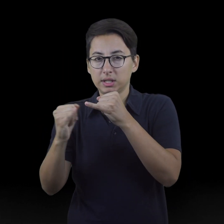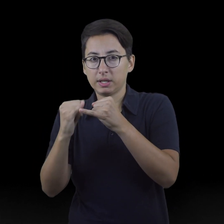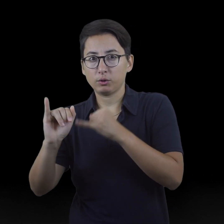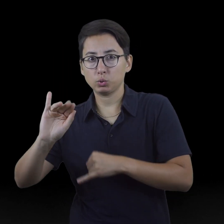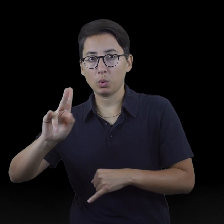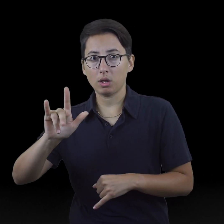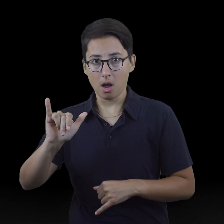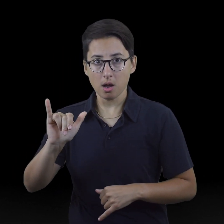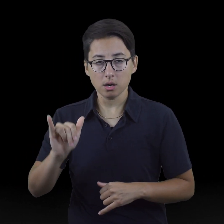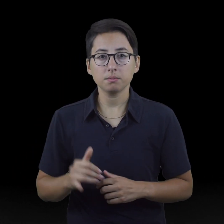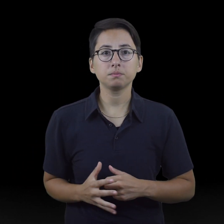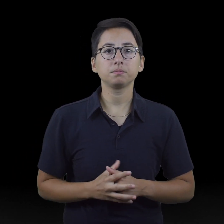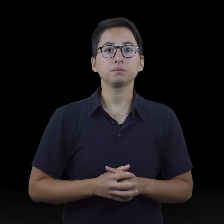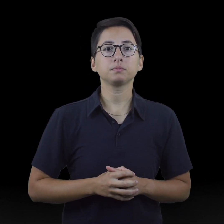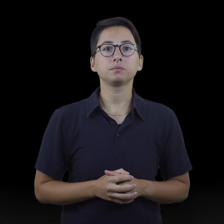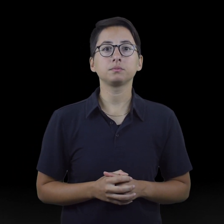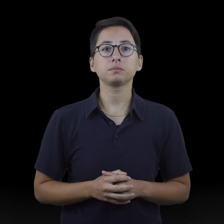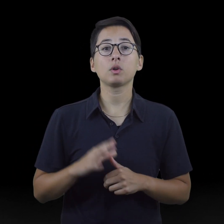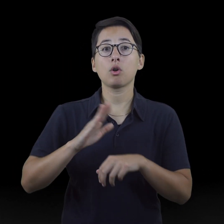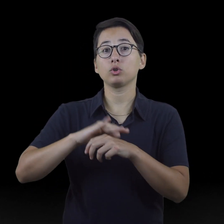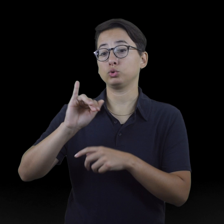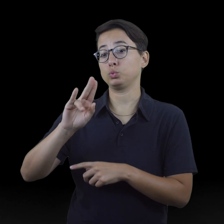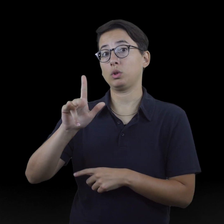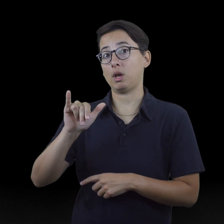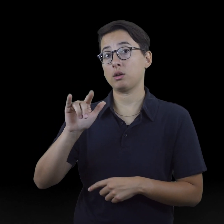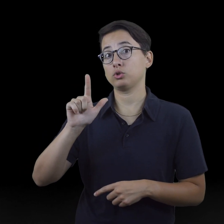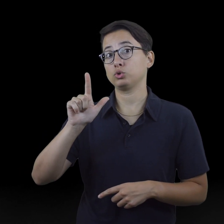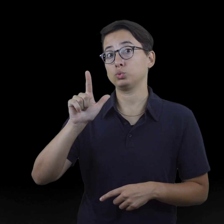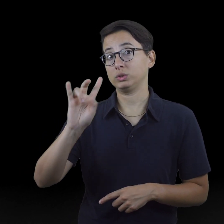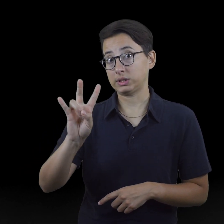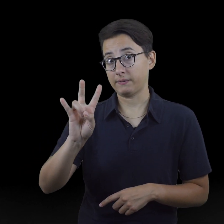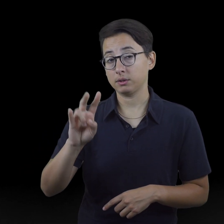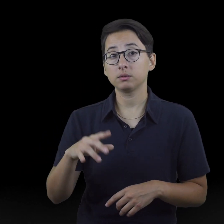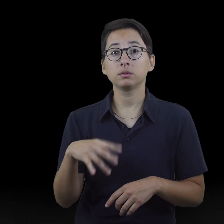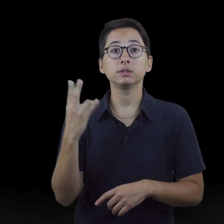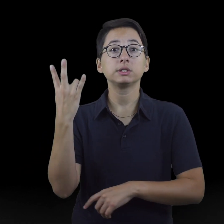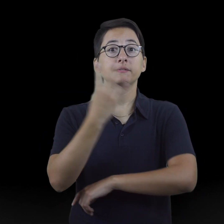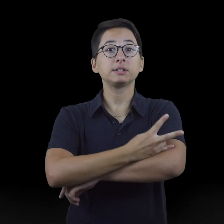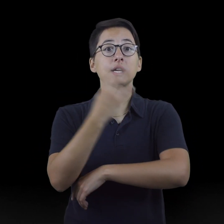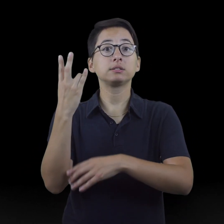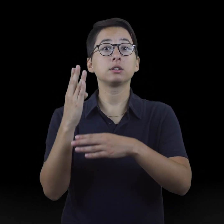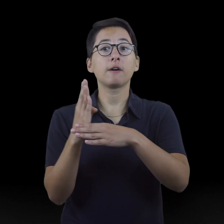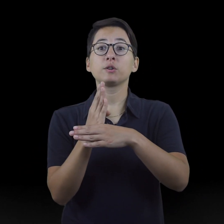small jump in shots administered during the final weeks of July.